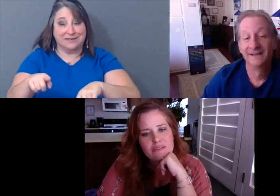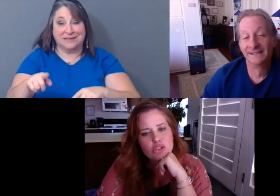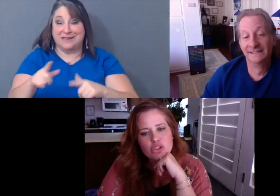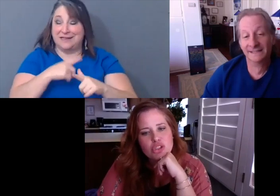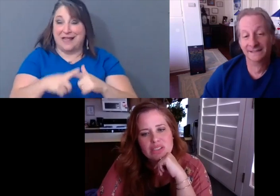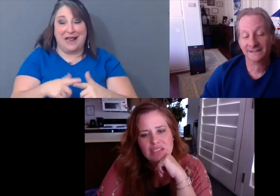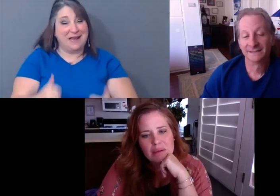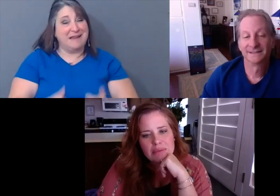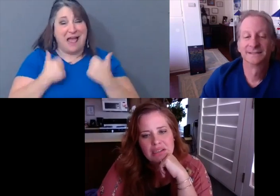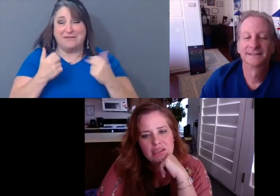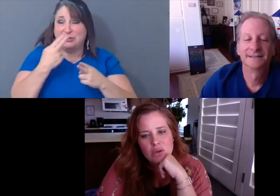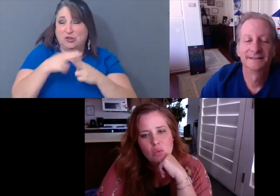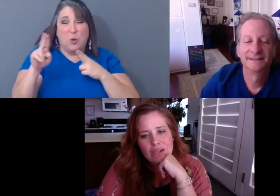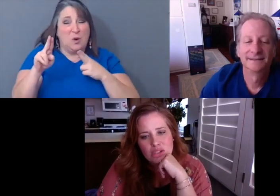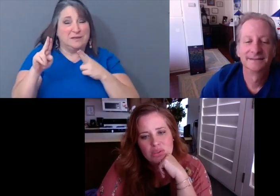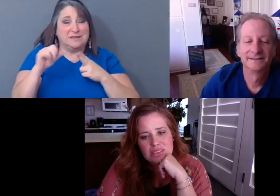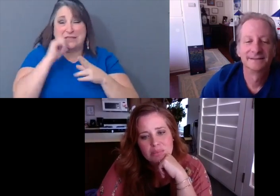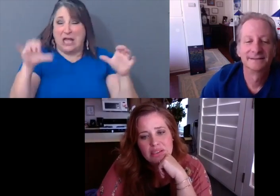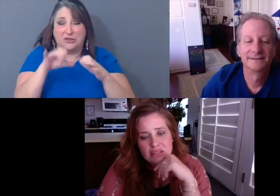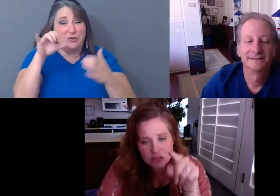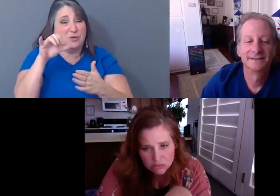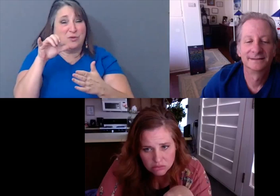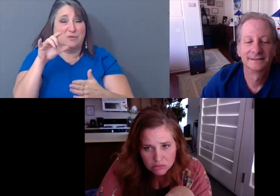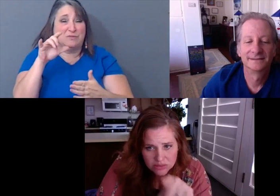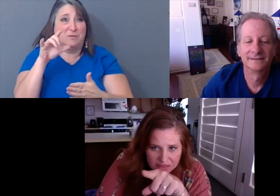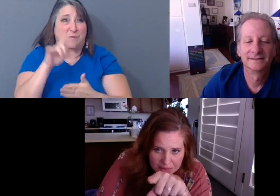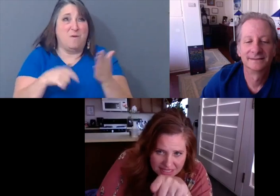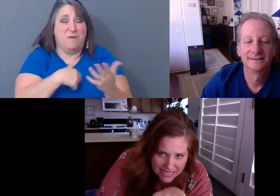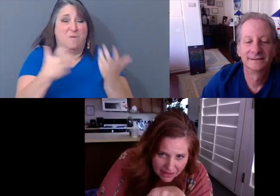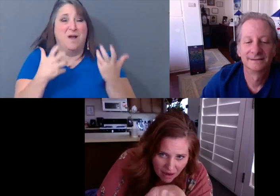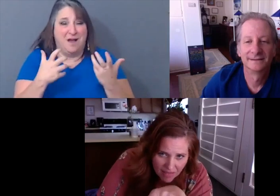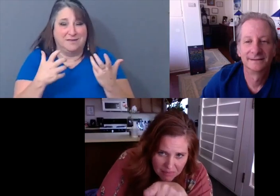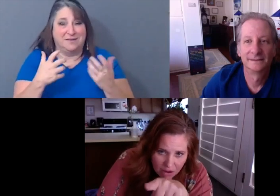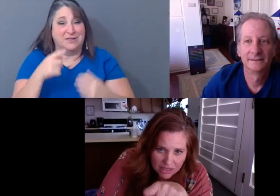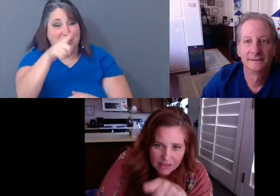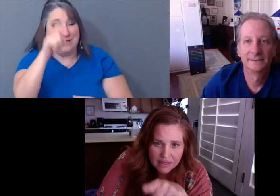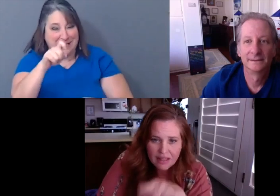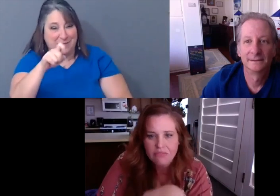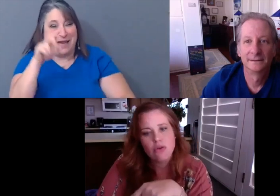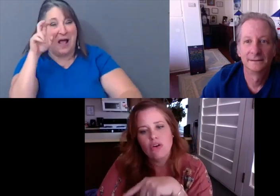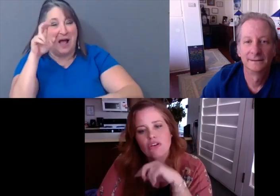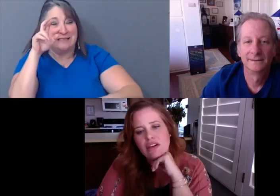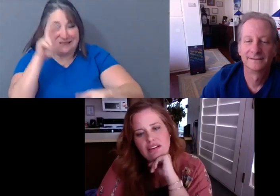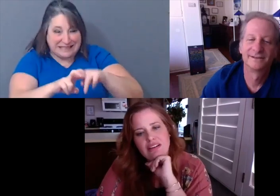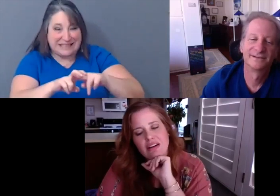Life is too short to not be where you need to be, you need to be sitting on that balcony in that photo.